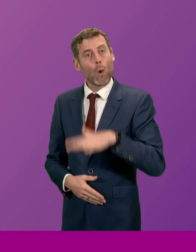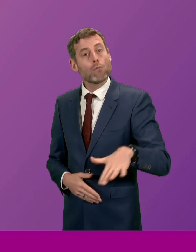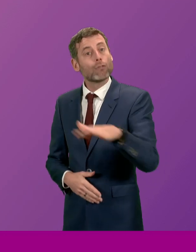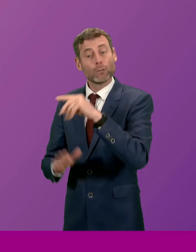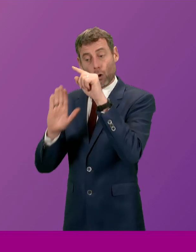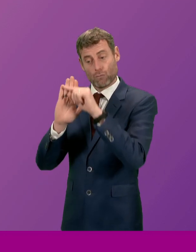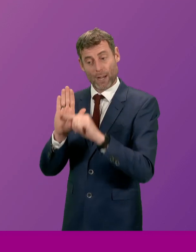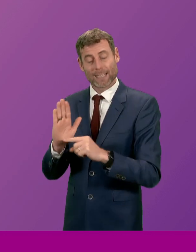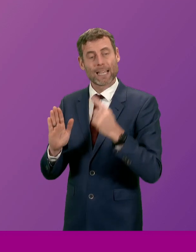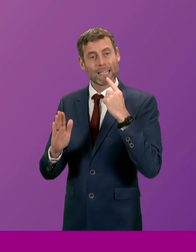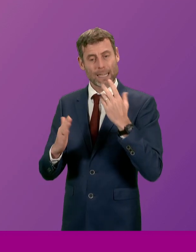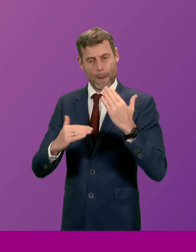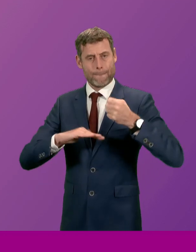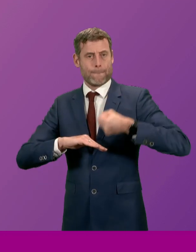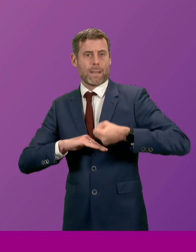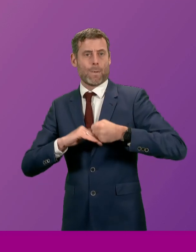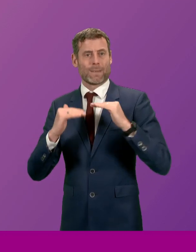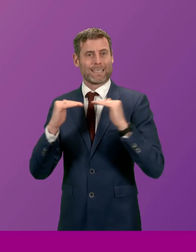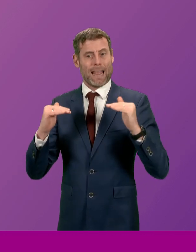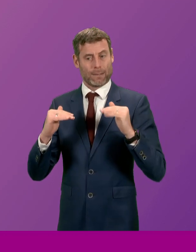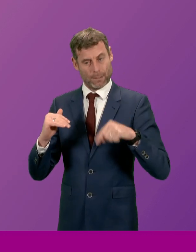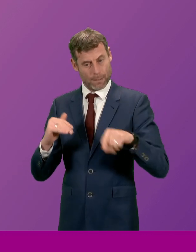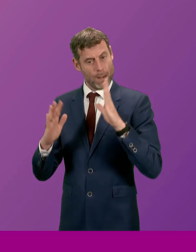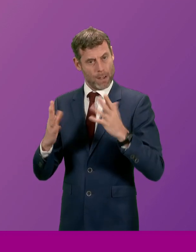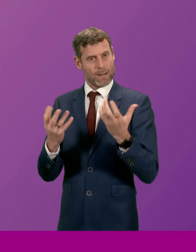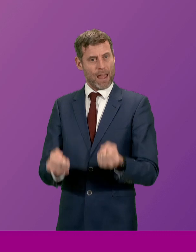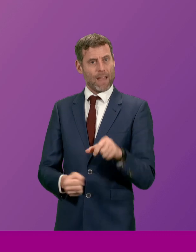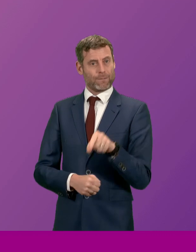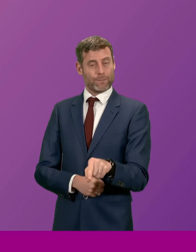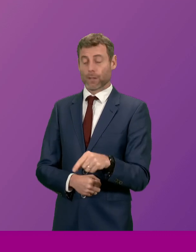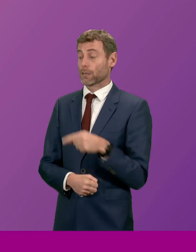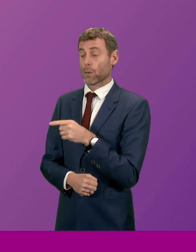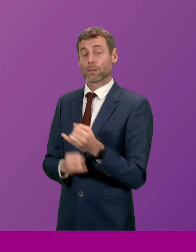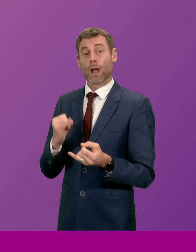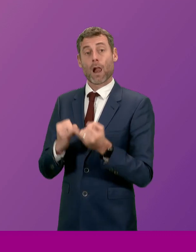broad minimum standards that school buildings must meet. They were last updated in 1979. It